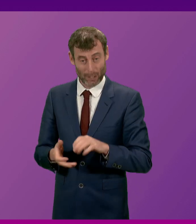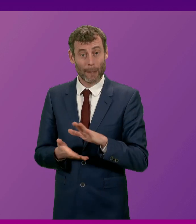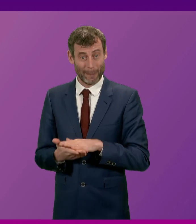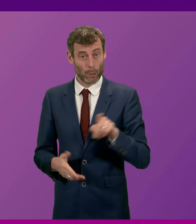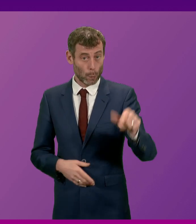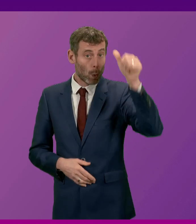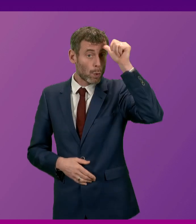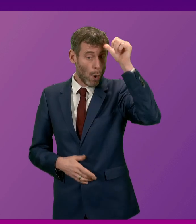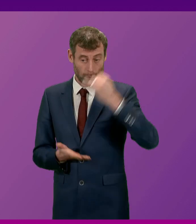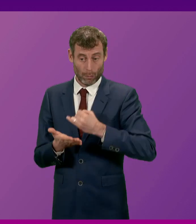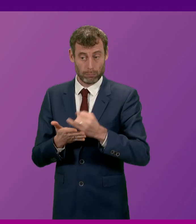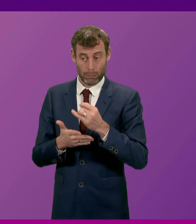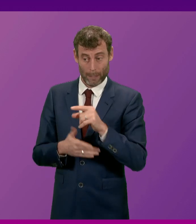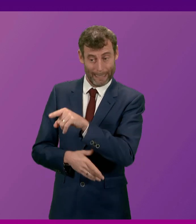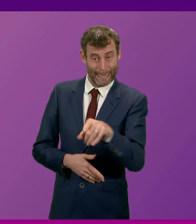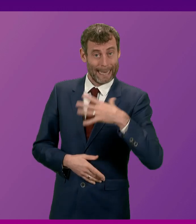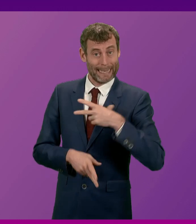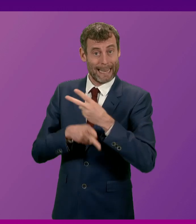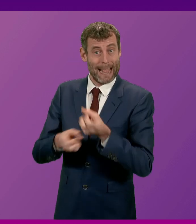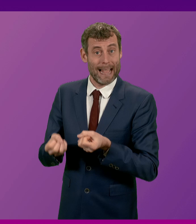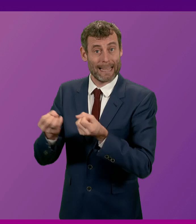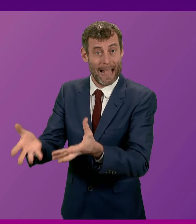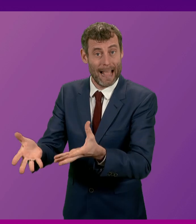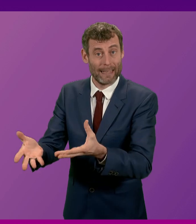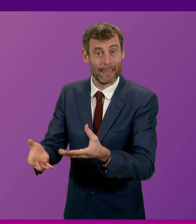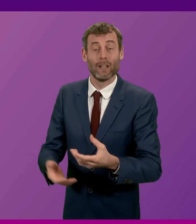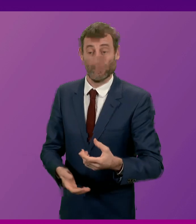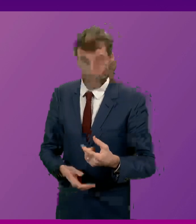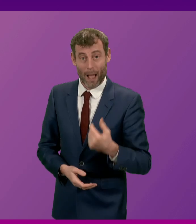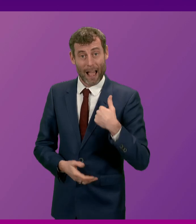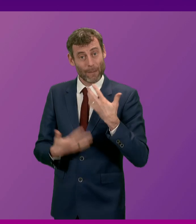has done once already with the employers’ national insurance contribution changes.